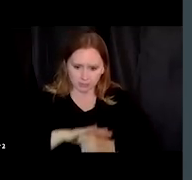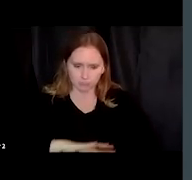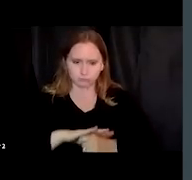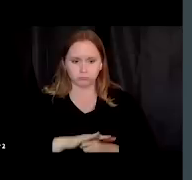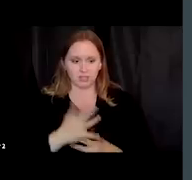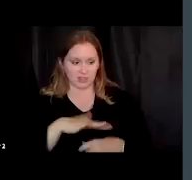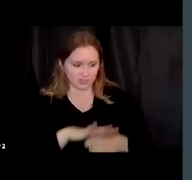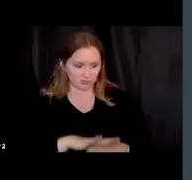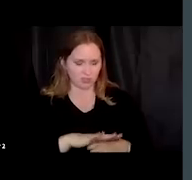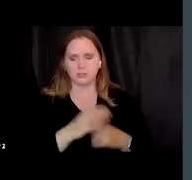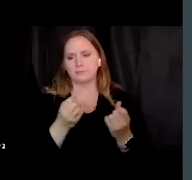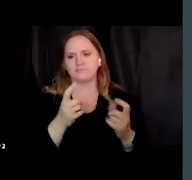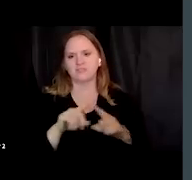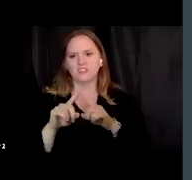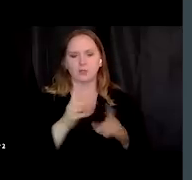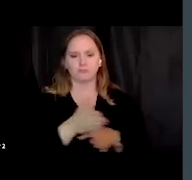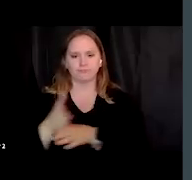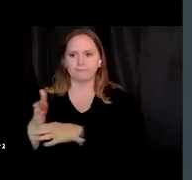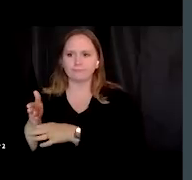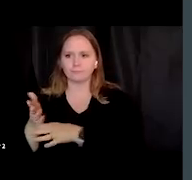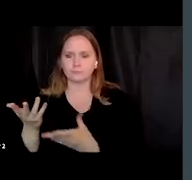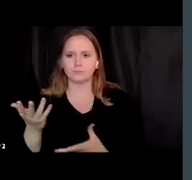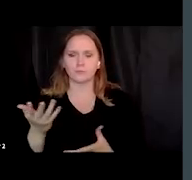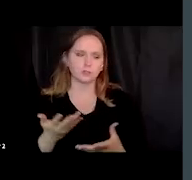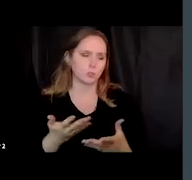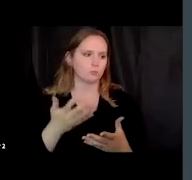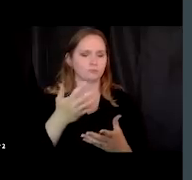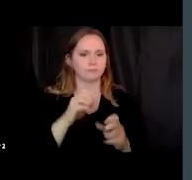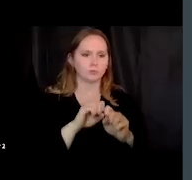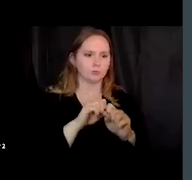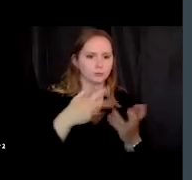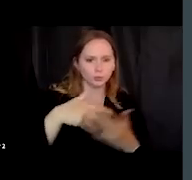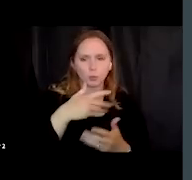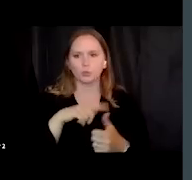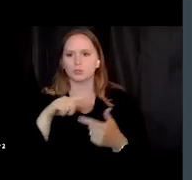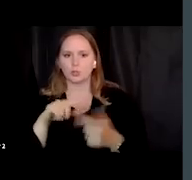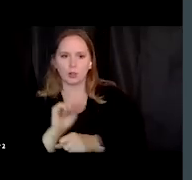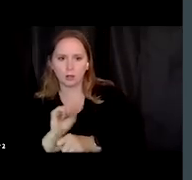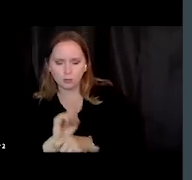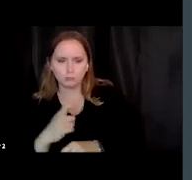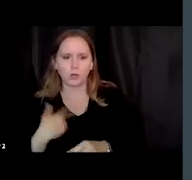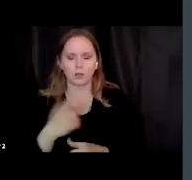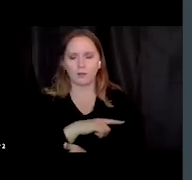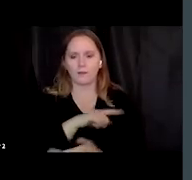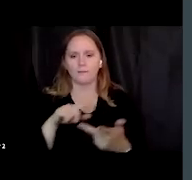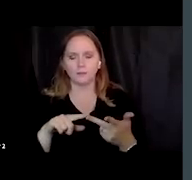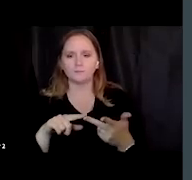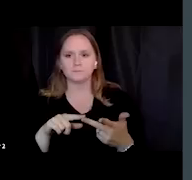or more major areas in someone's daily life. So their social functioning, their occupational or work life, other important areas,